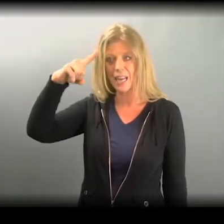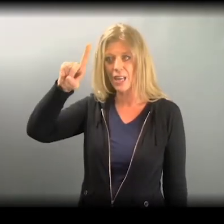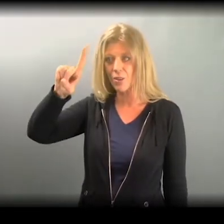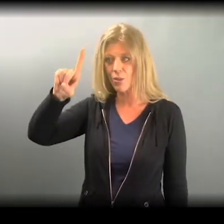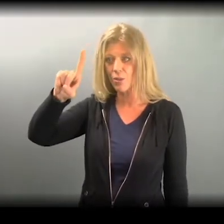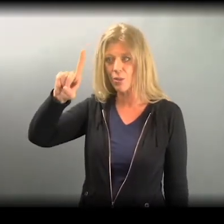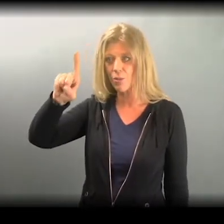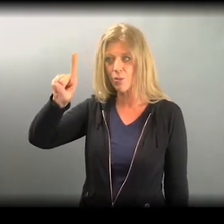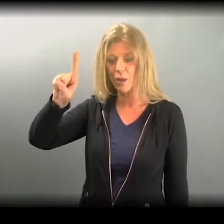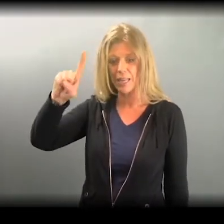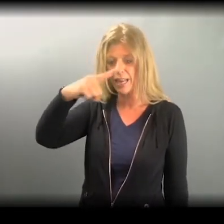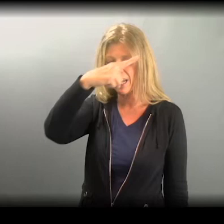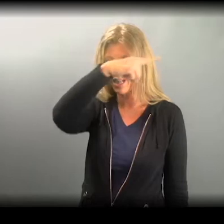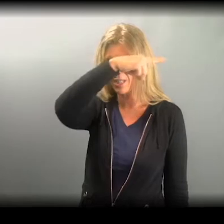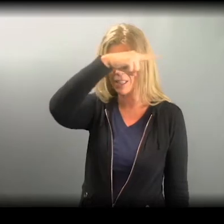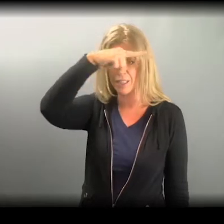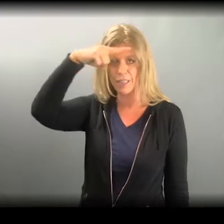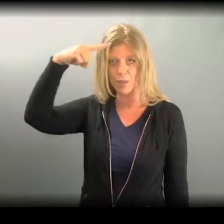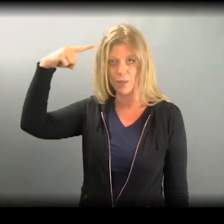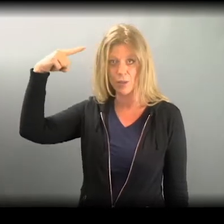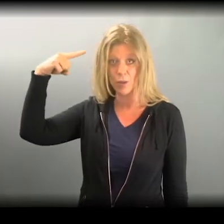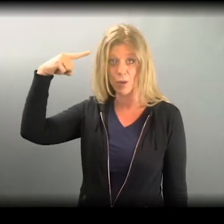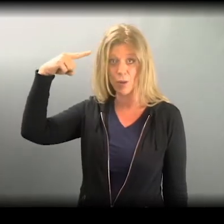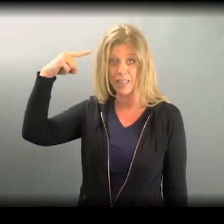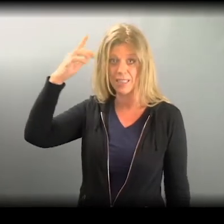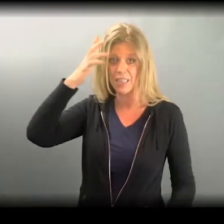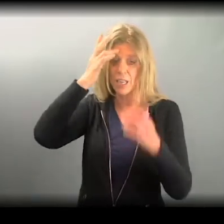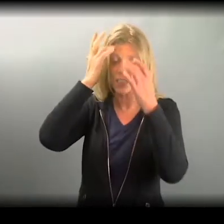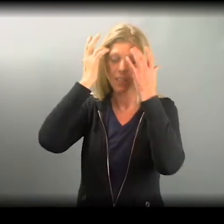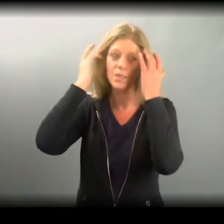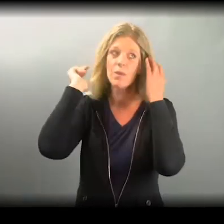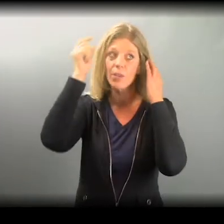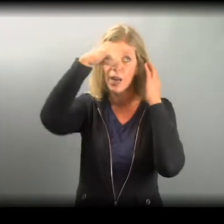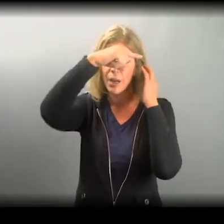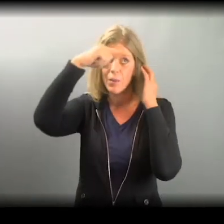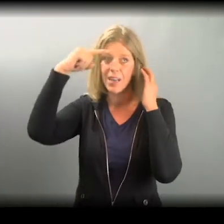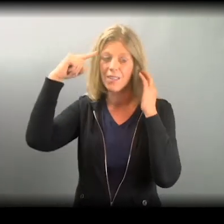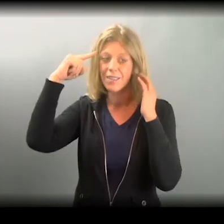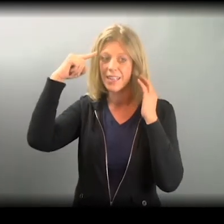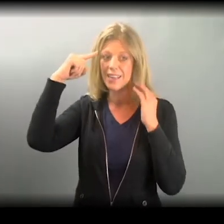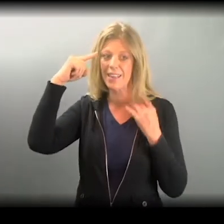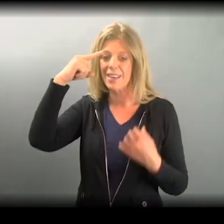Your 1-hand just goes across just above your eyebrows right there.